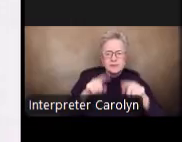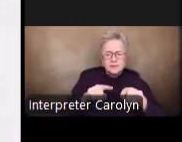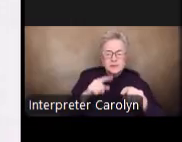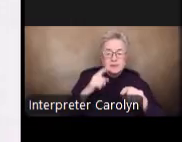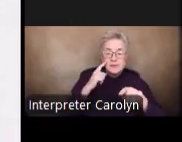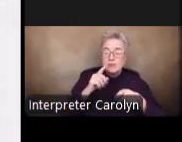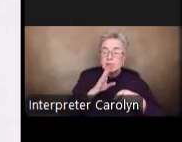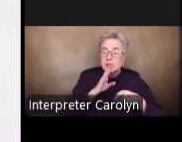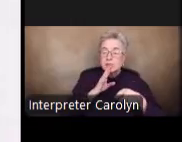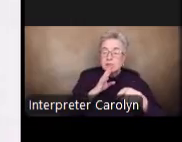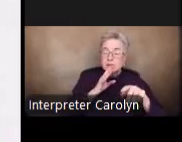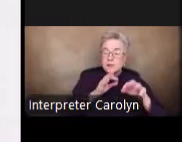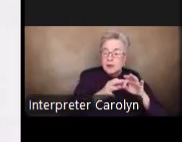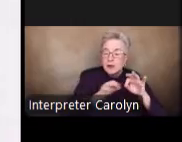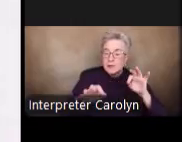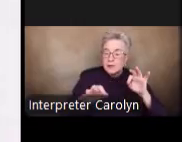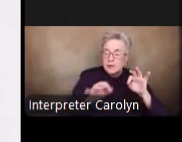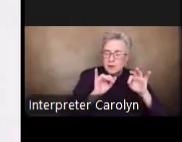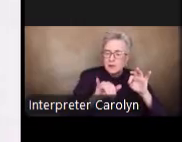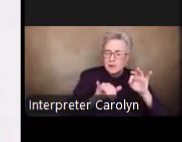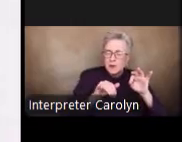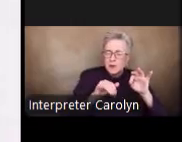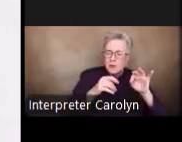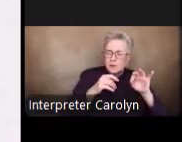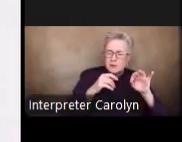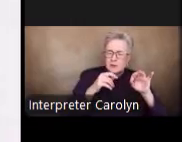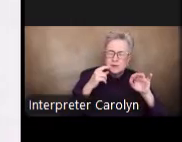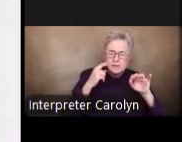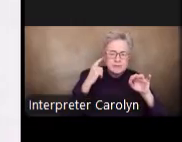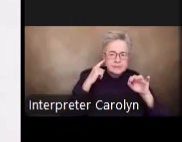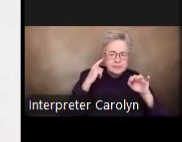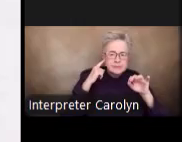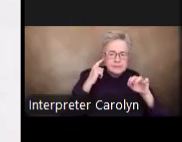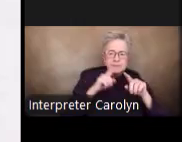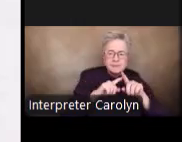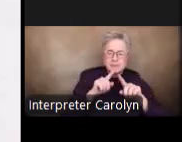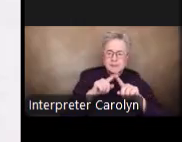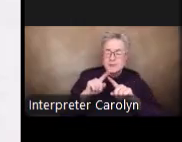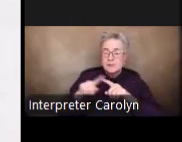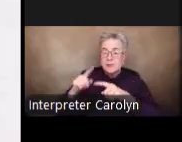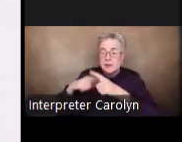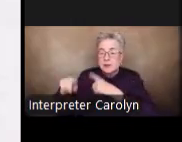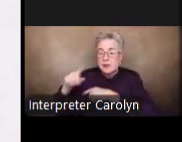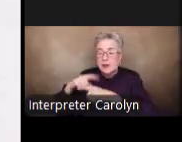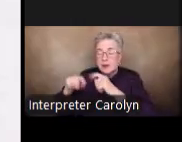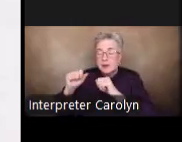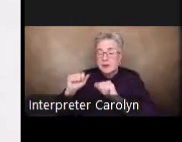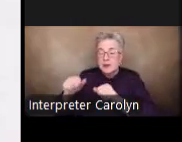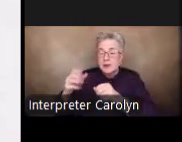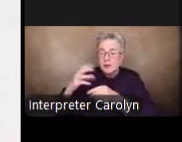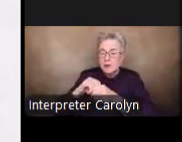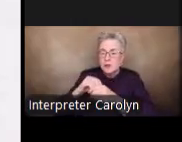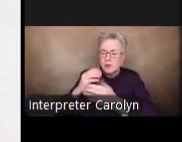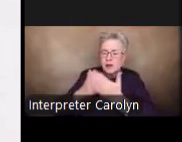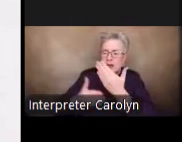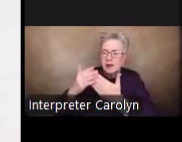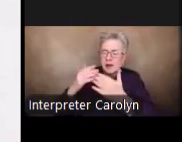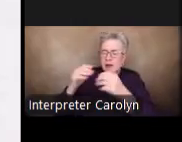language, that's those phonological processes for sign language, this includes handshape substitutions,